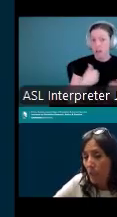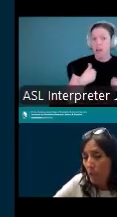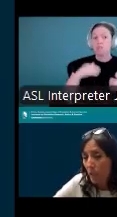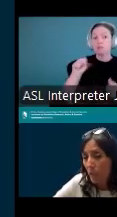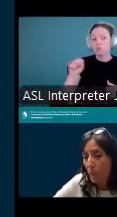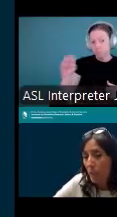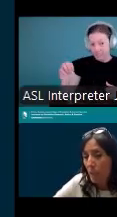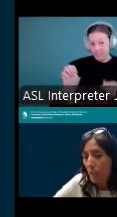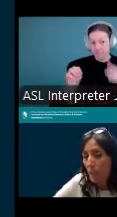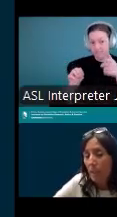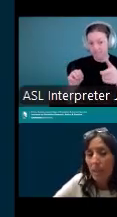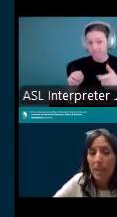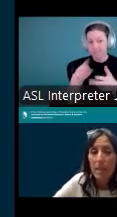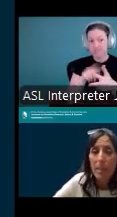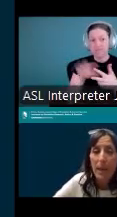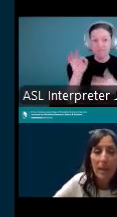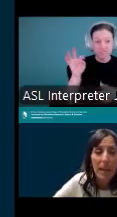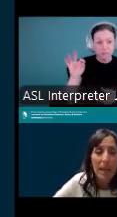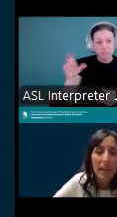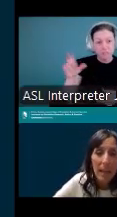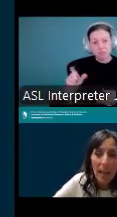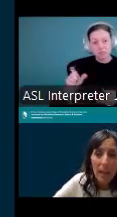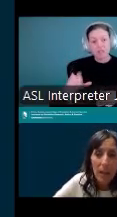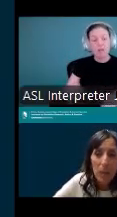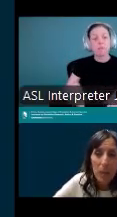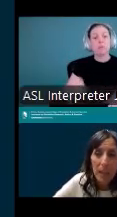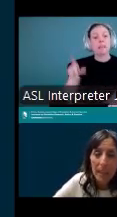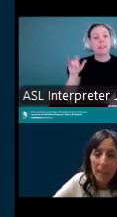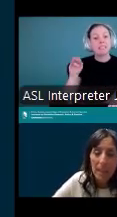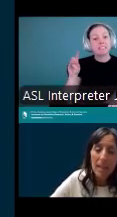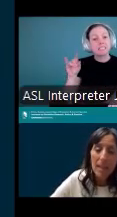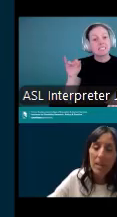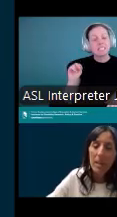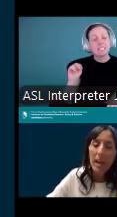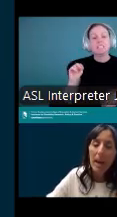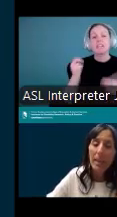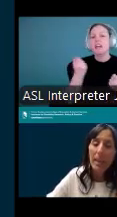shared with us, things about any ECHO-related things happening